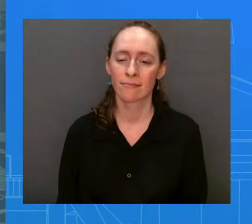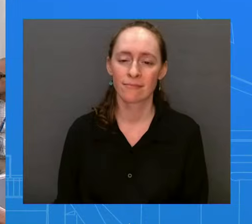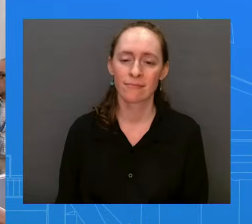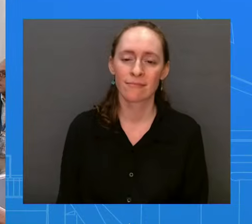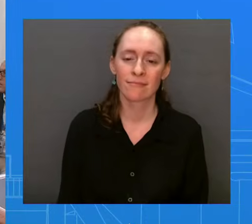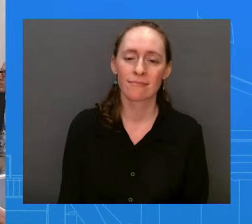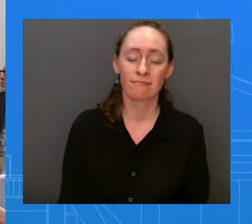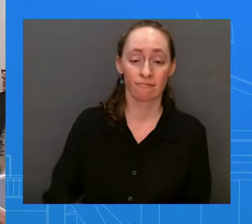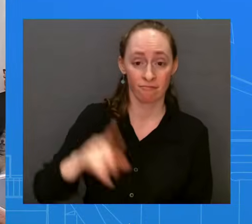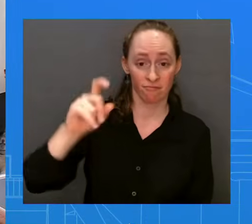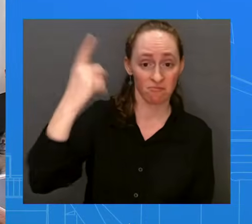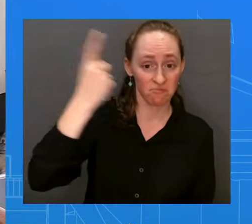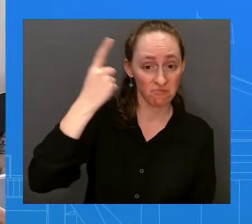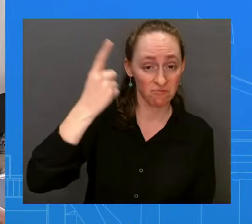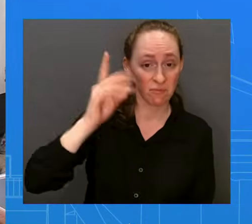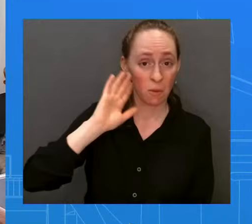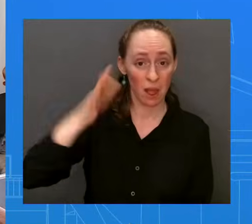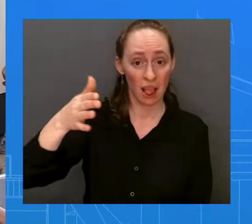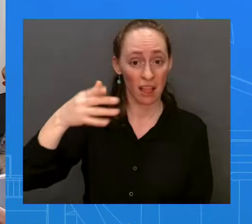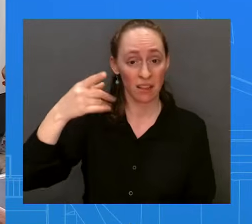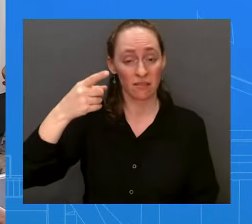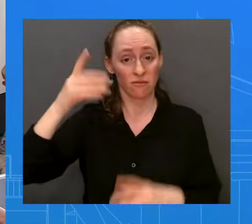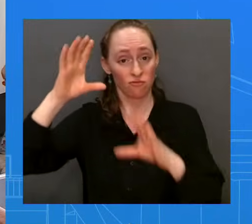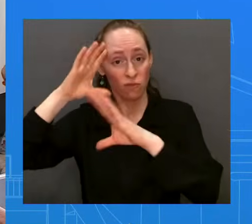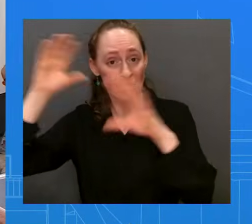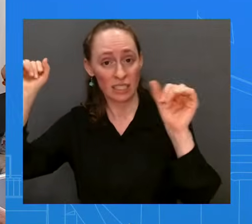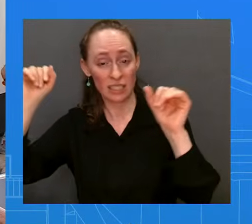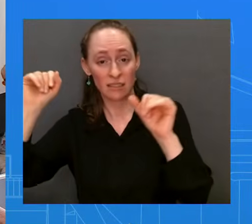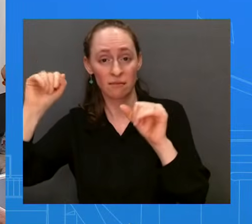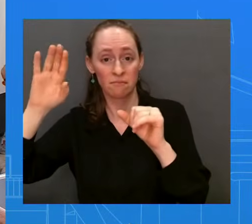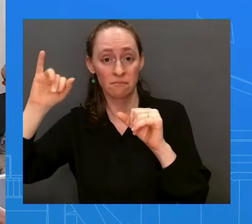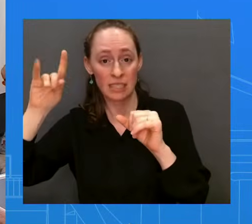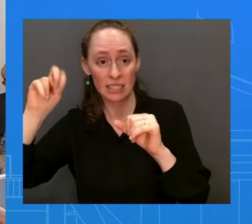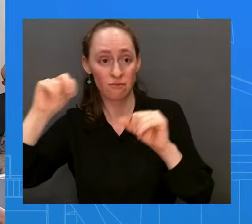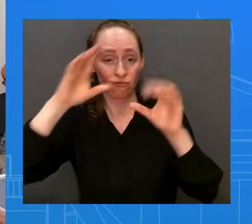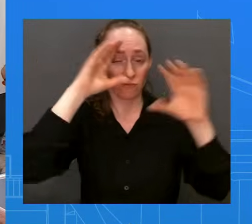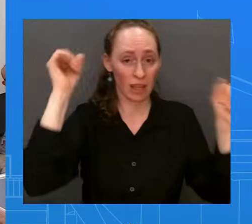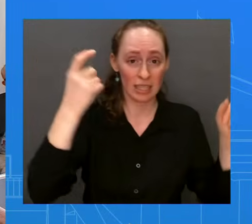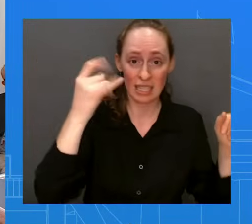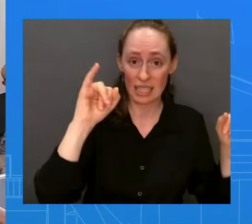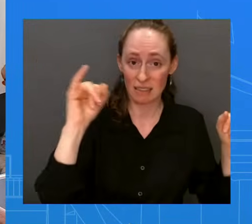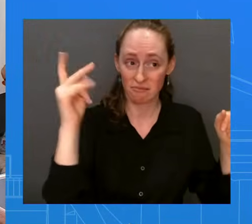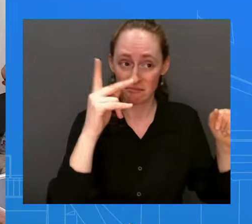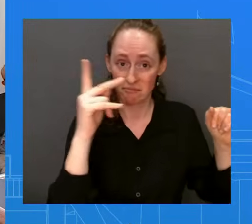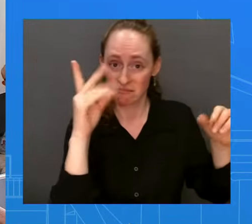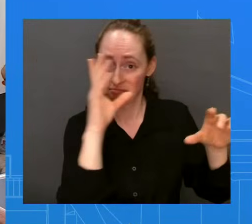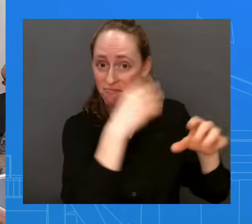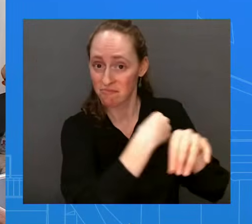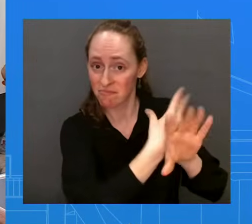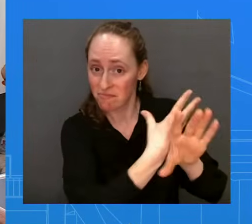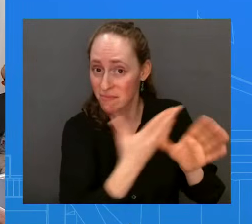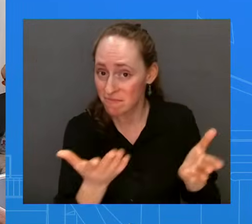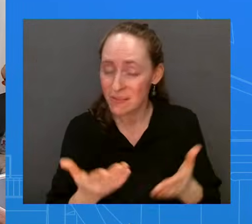a question on Israel. Does the President plan to speak with PM Netanyahu about the moves his government is making to try to weaken the Israel judicial system?